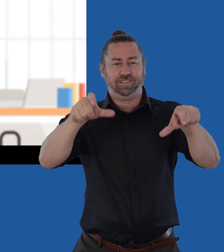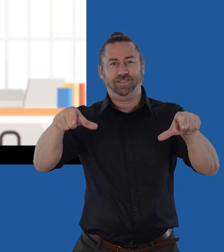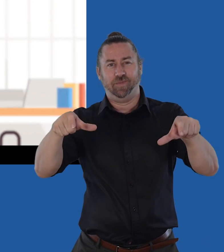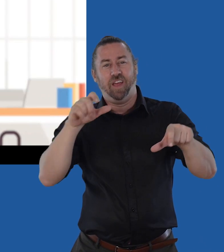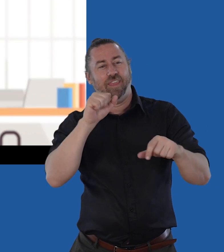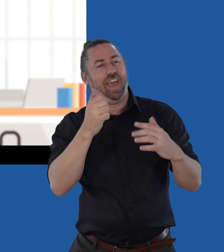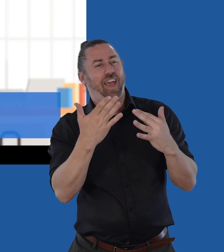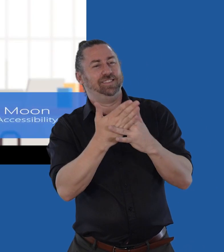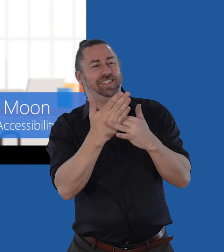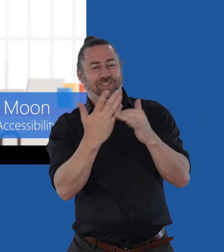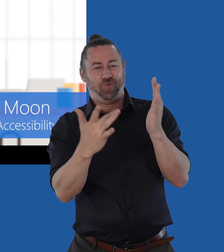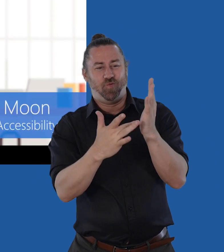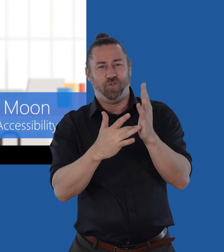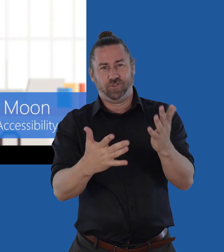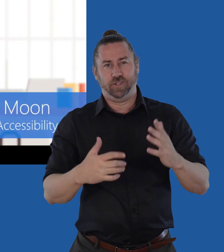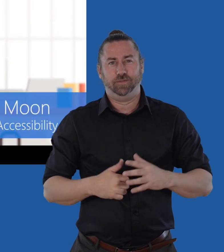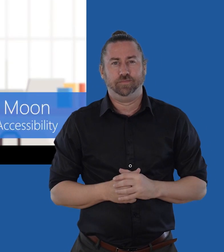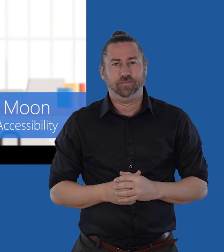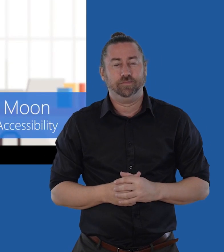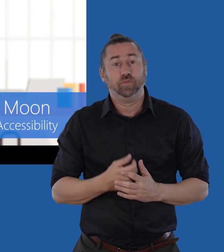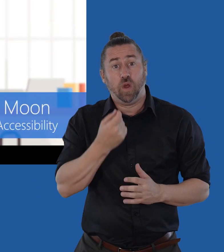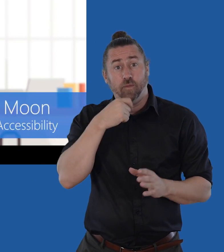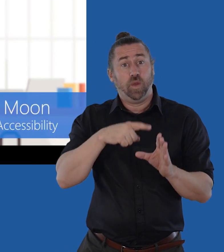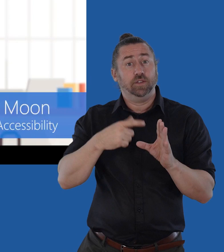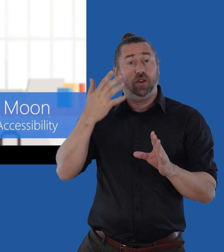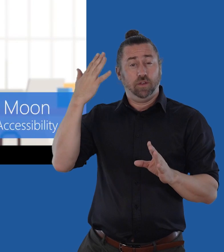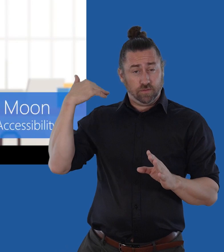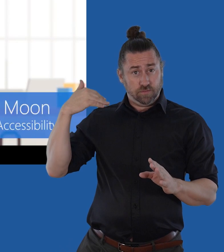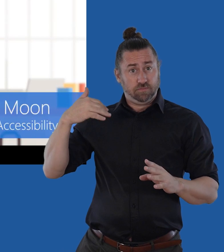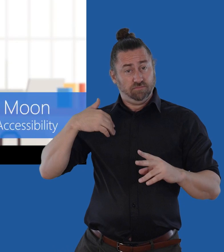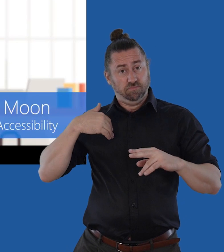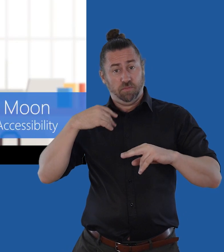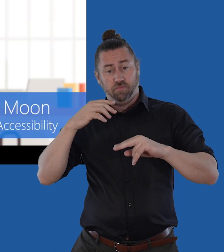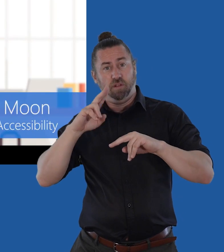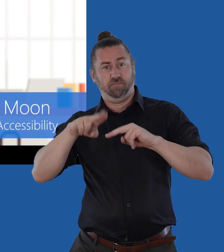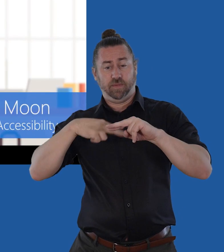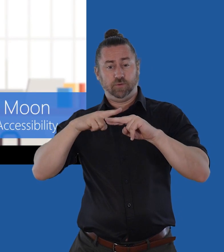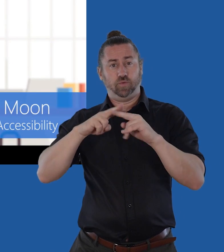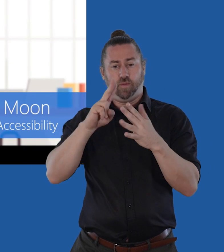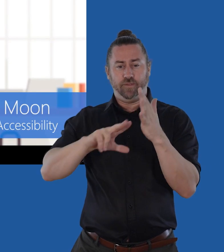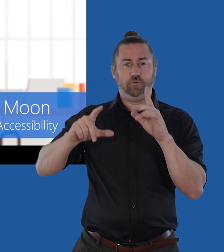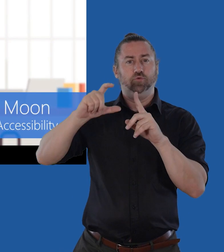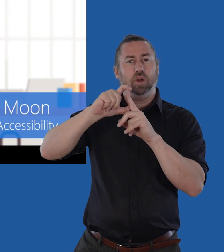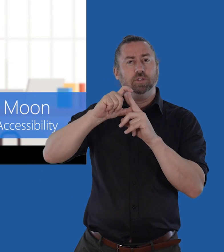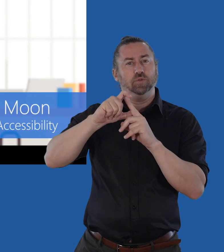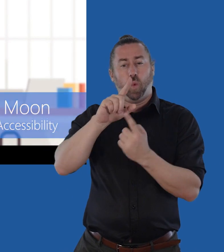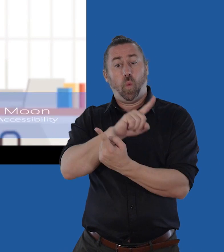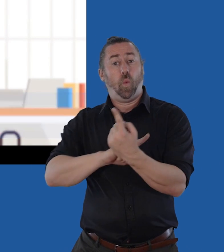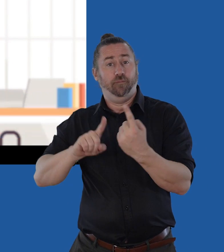A few years ago, I was at the National Federation of the Blind conference. I had parents of a six-year-old who was blind ask me,